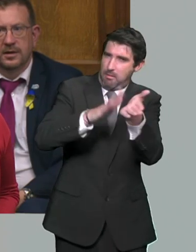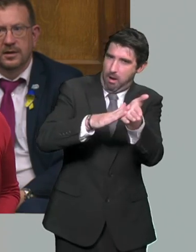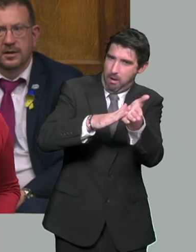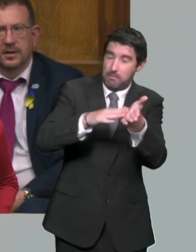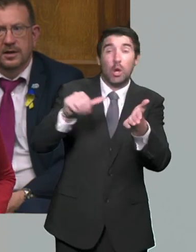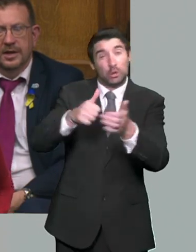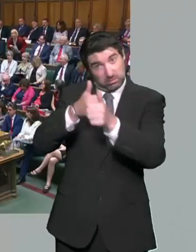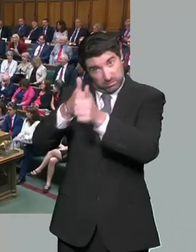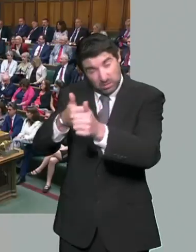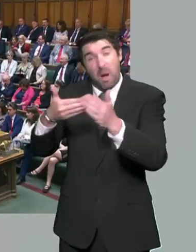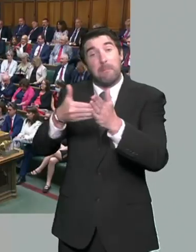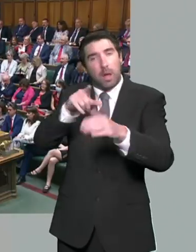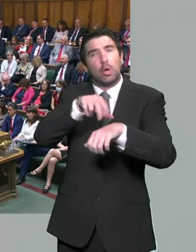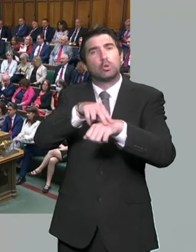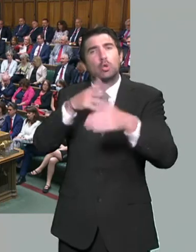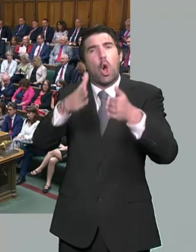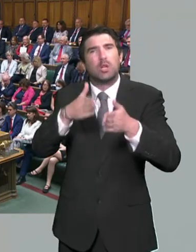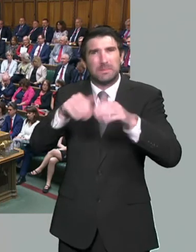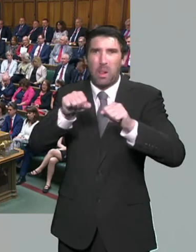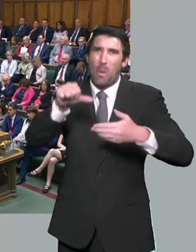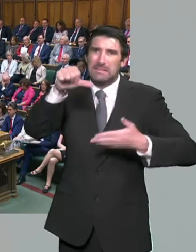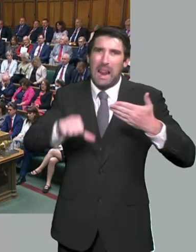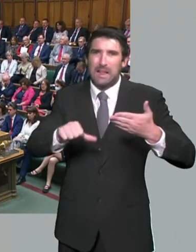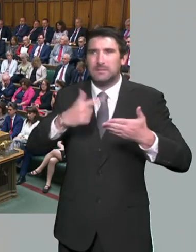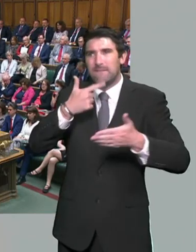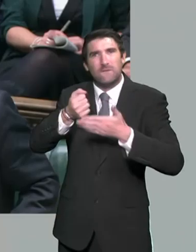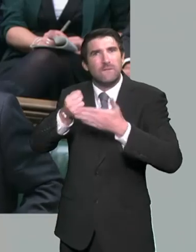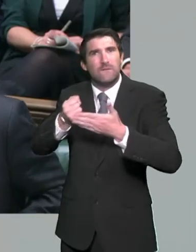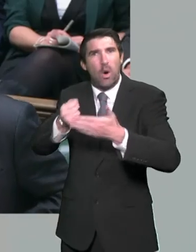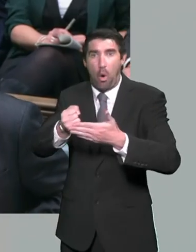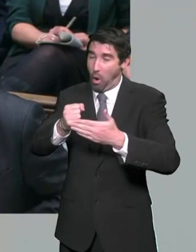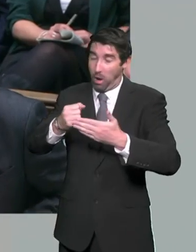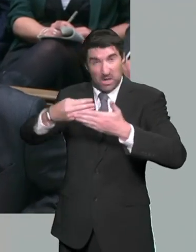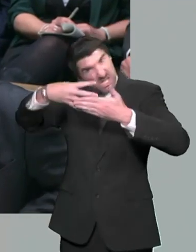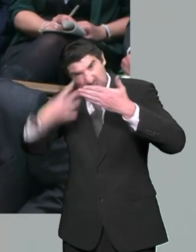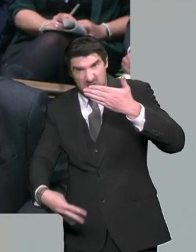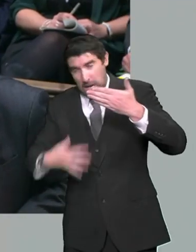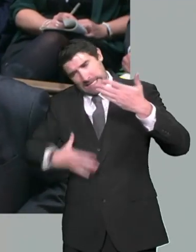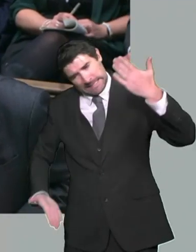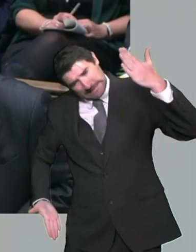waiting lists? The Prime Minister The hon. Lady is entirely right.